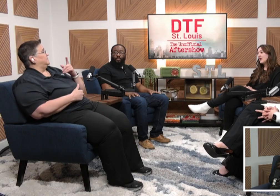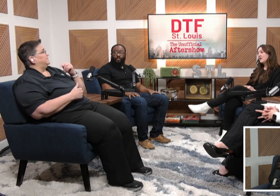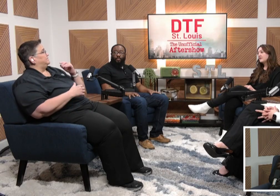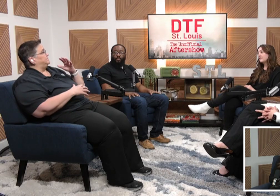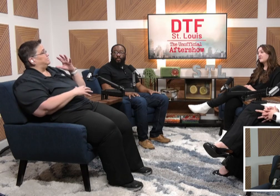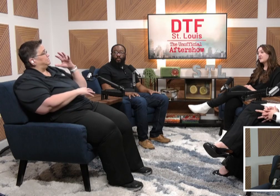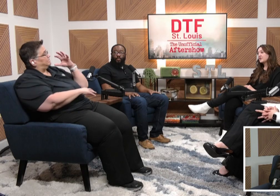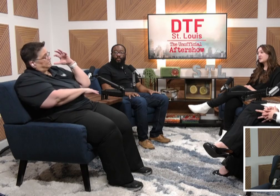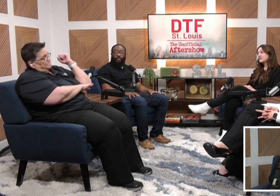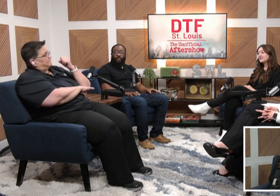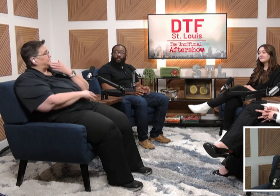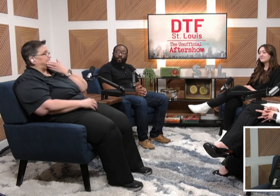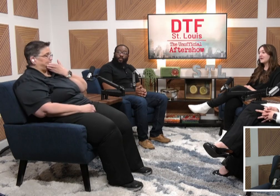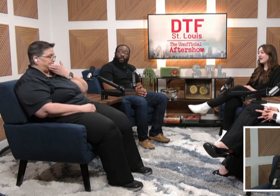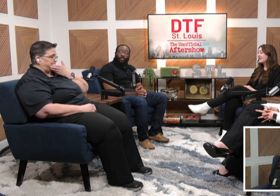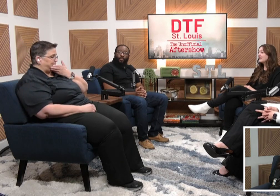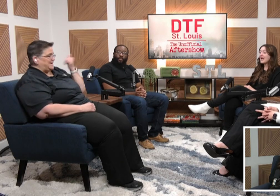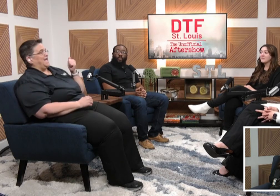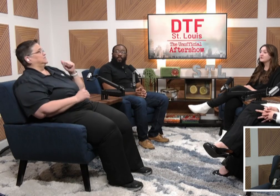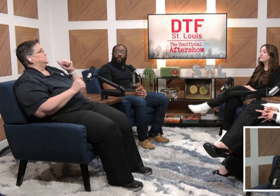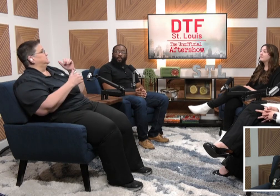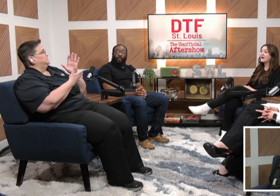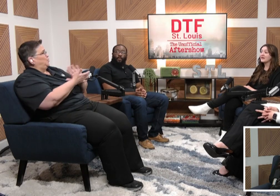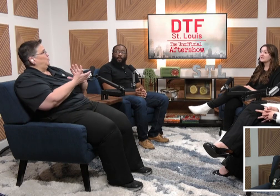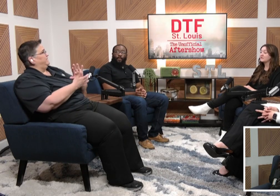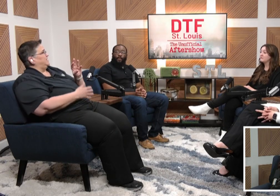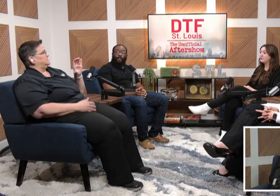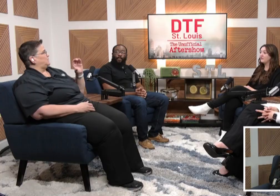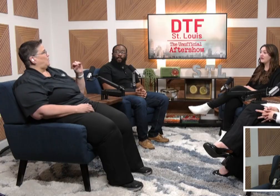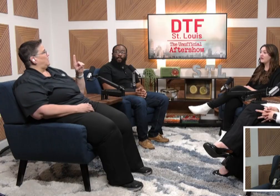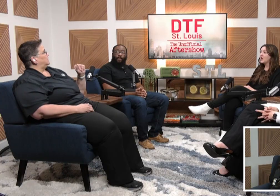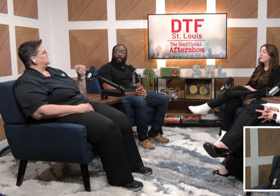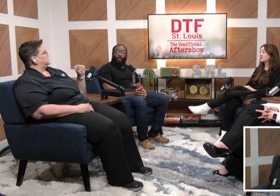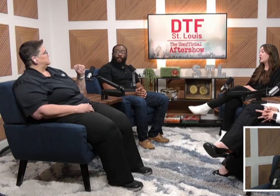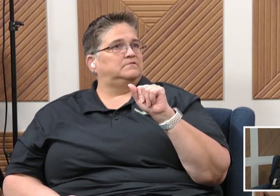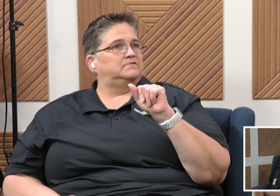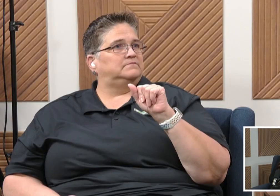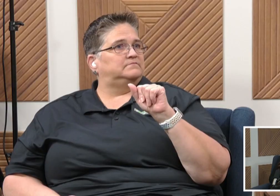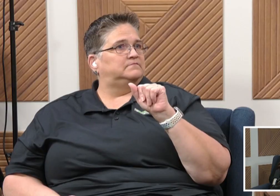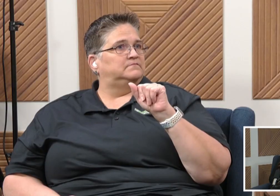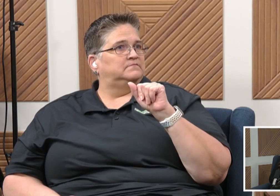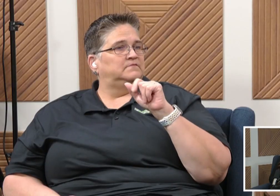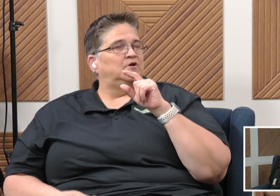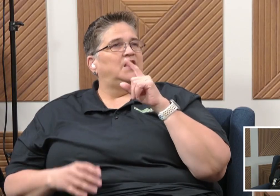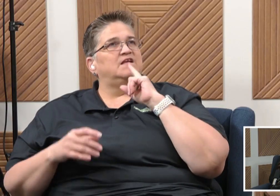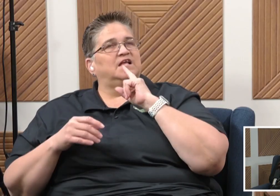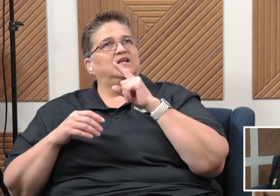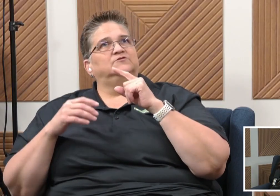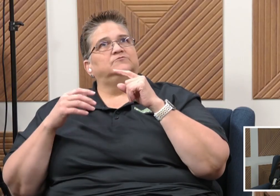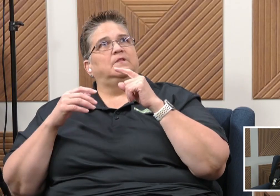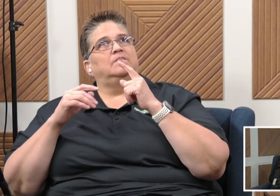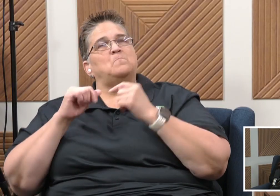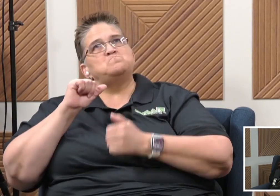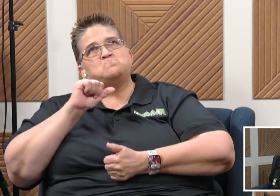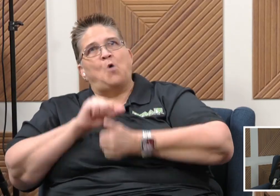The first, I think, the absolute best movie was Coda. Best Picture, yeah.